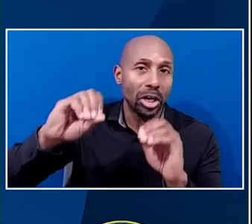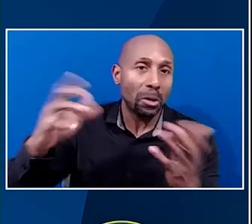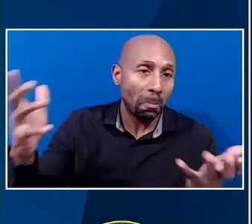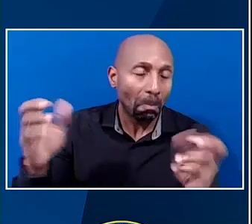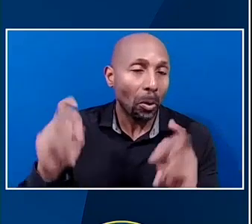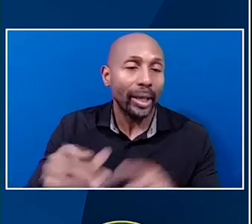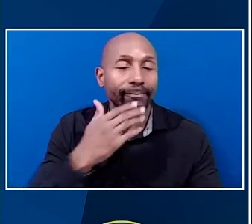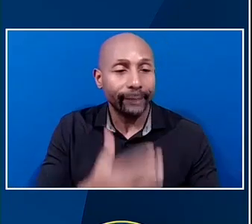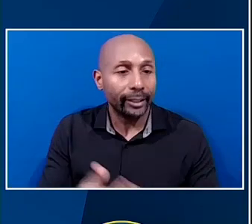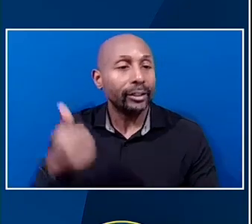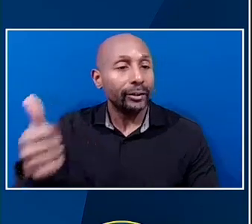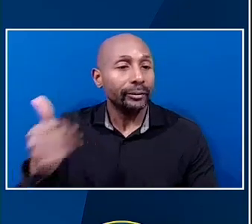Alright. Thank you, everybody.